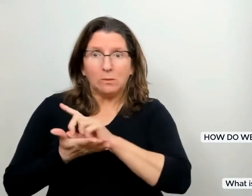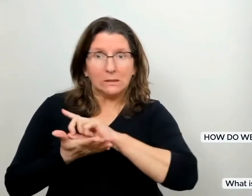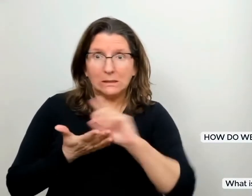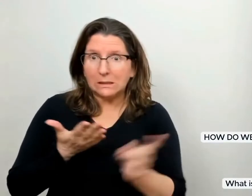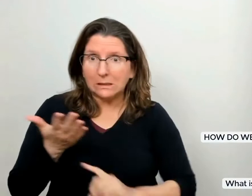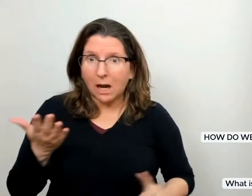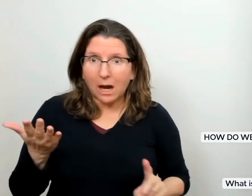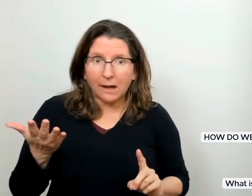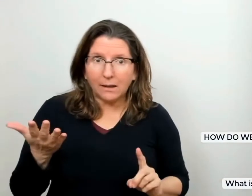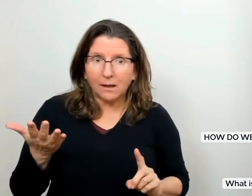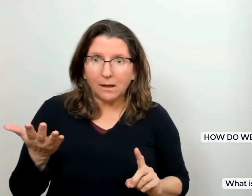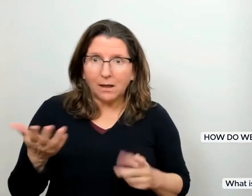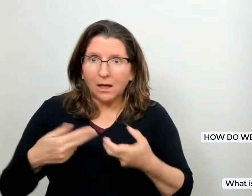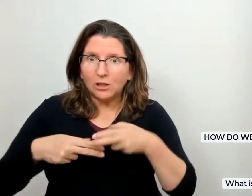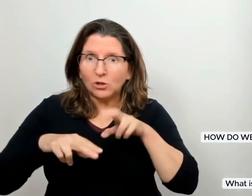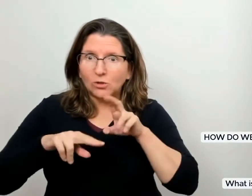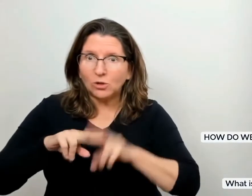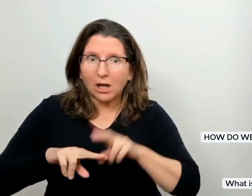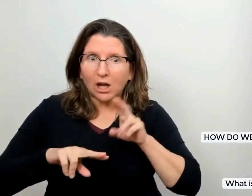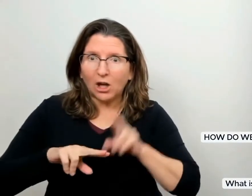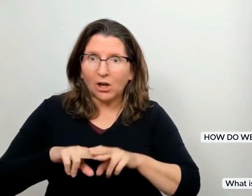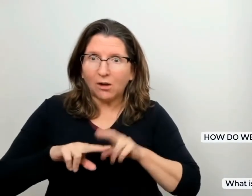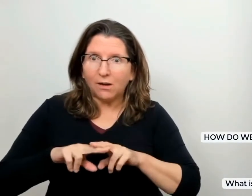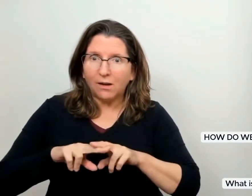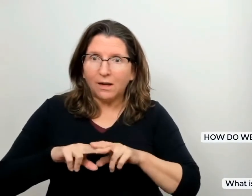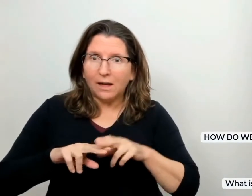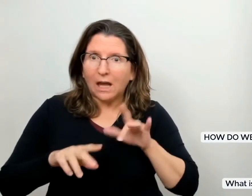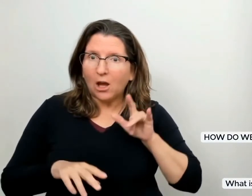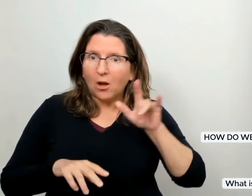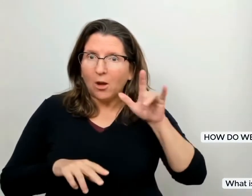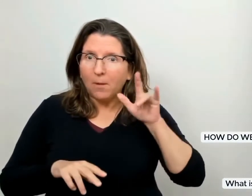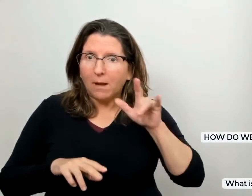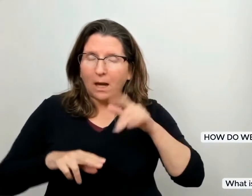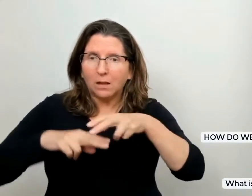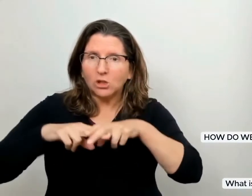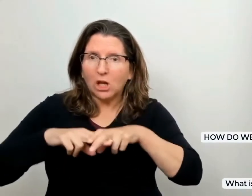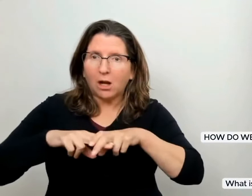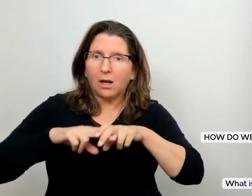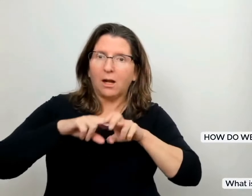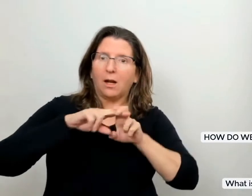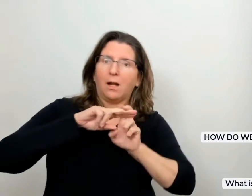Let's explore the features of the pilot's adjustable chair. It can tilt at different angles.